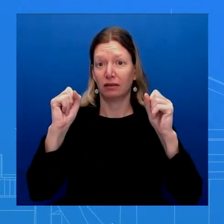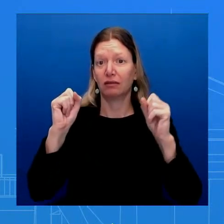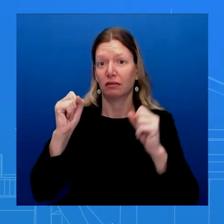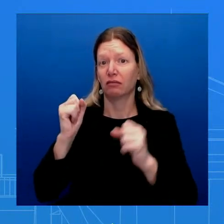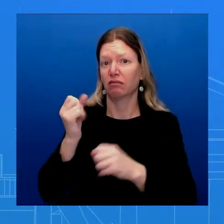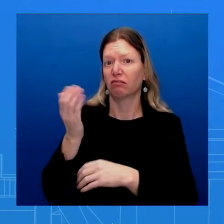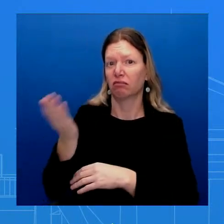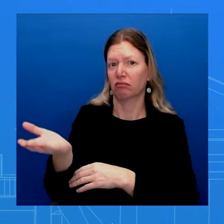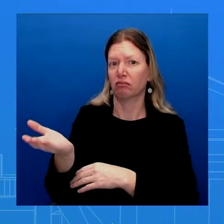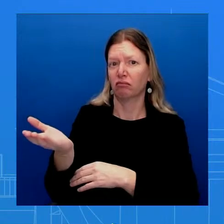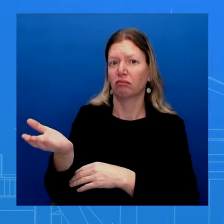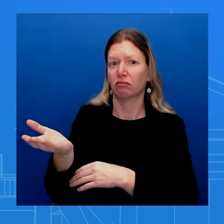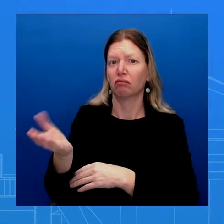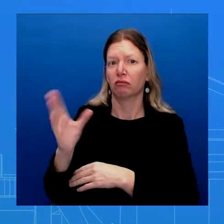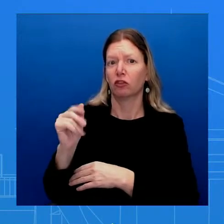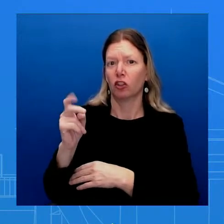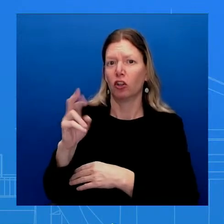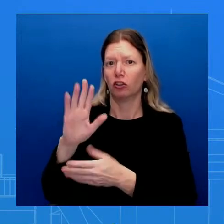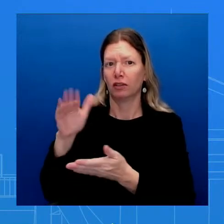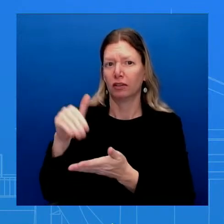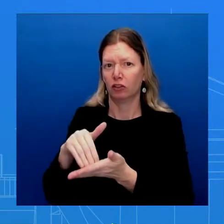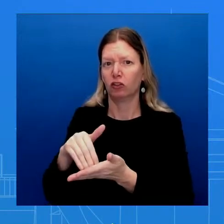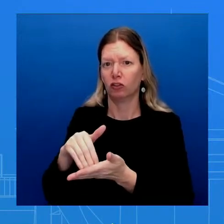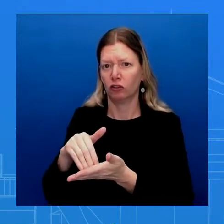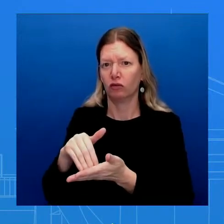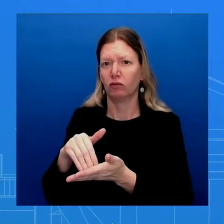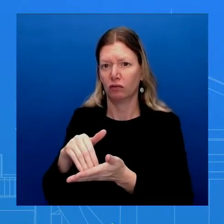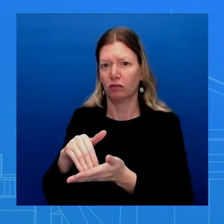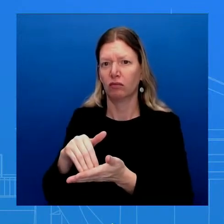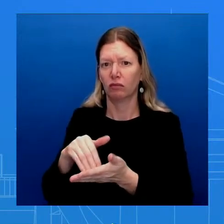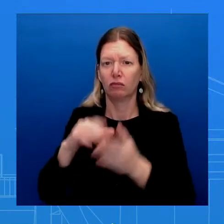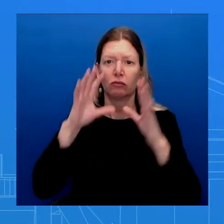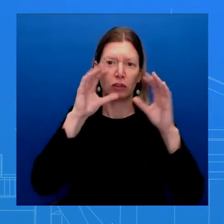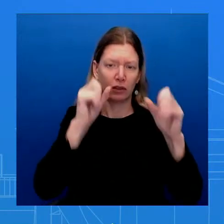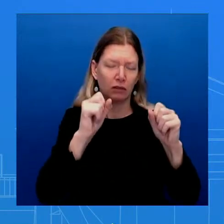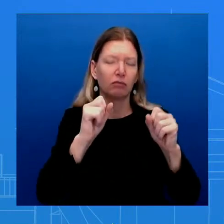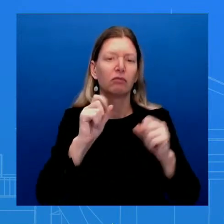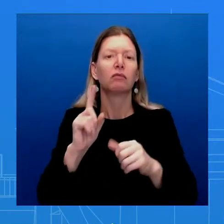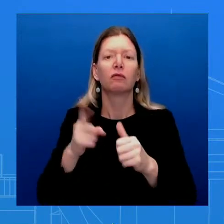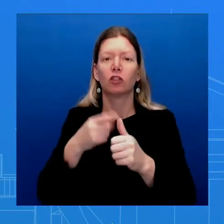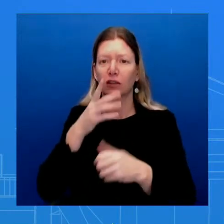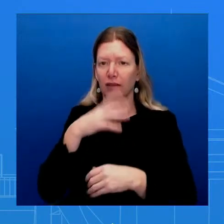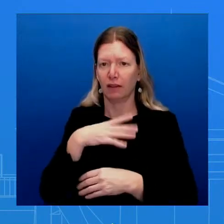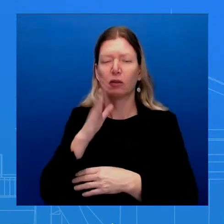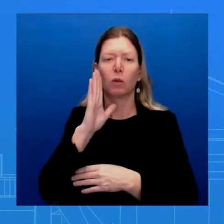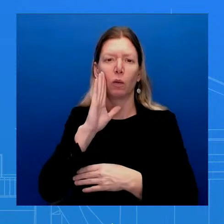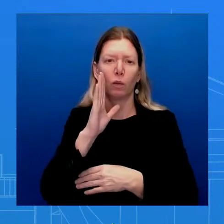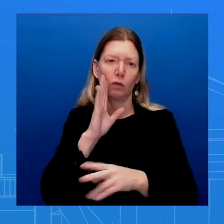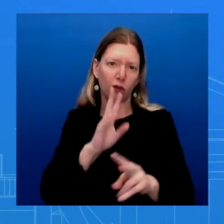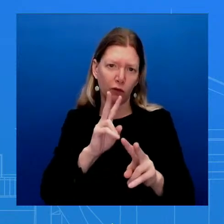certainly look forward to -- to being there and to offering -- you know, offering their condolences